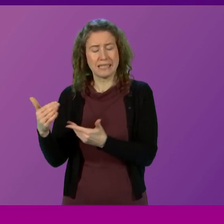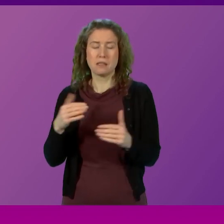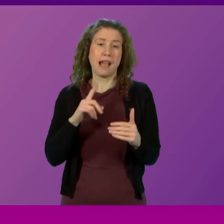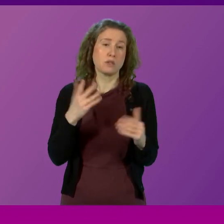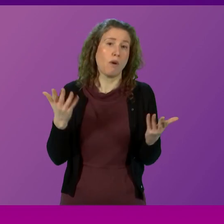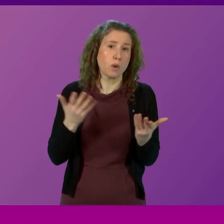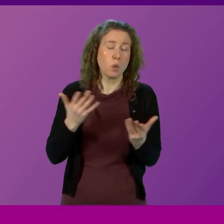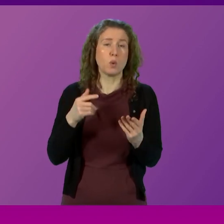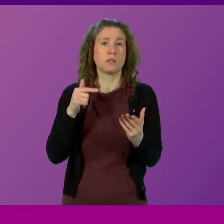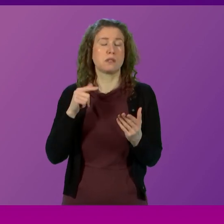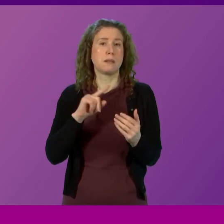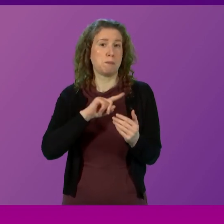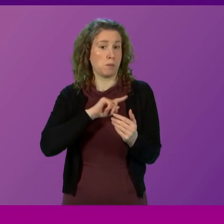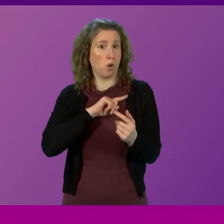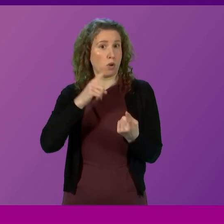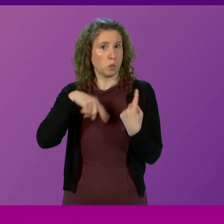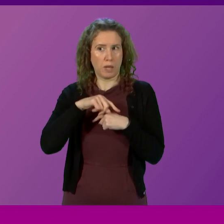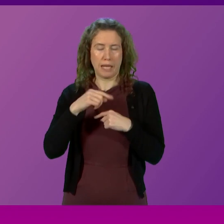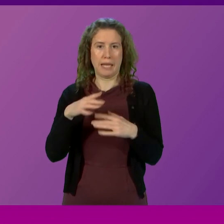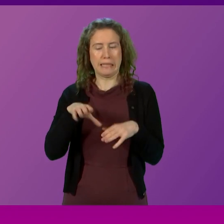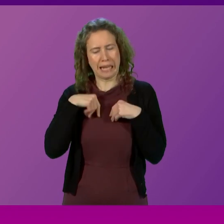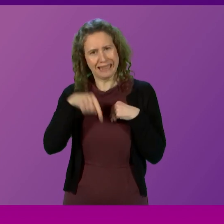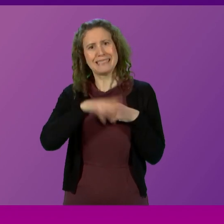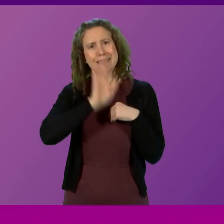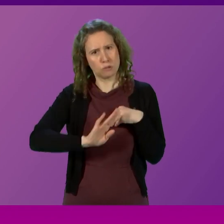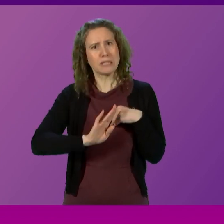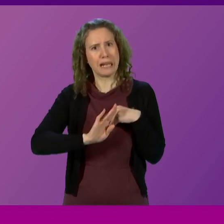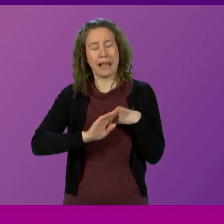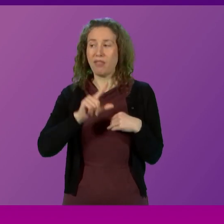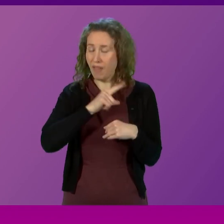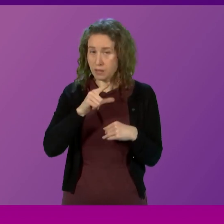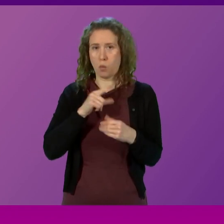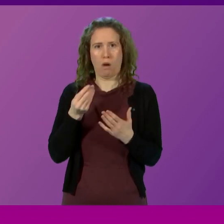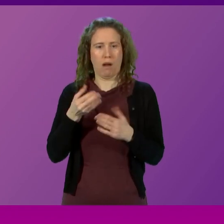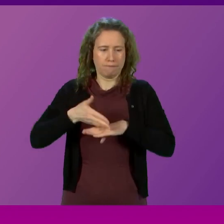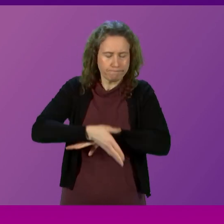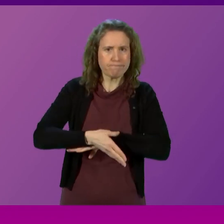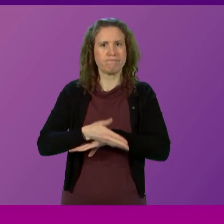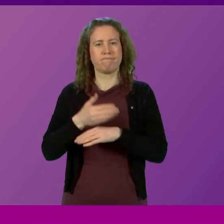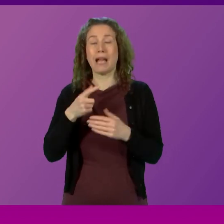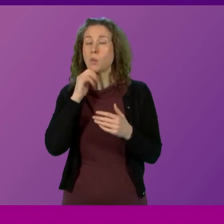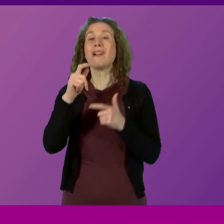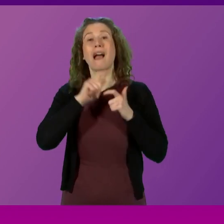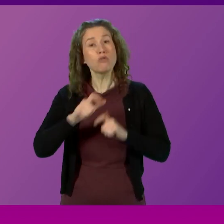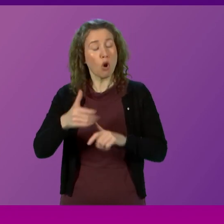It is because we take all of that so seriously that we have put, and will continue to put,